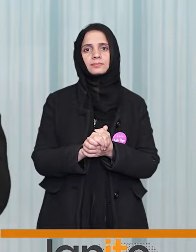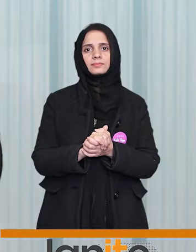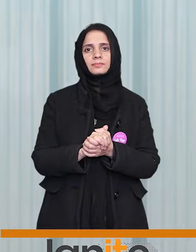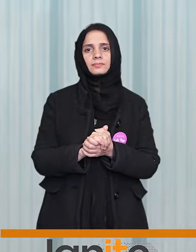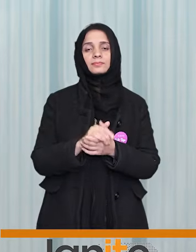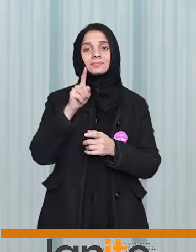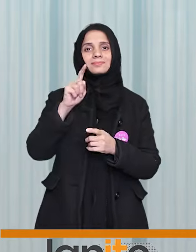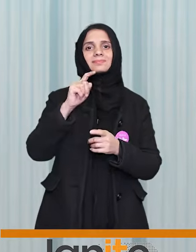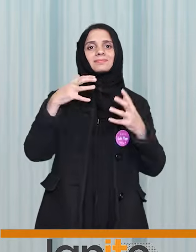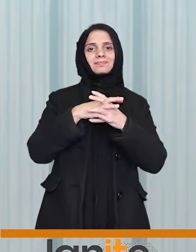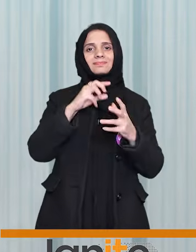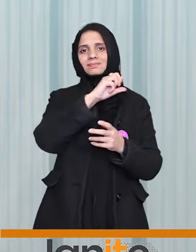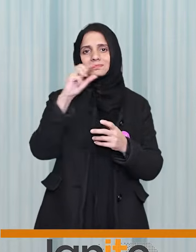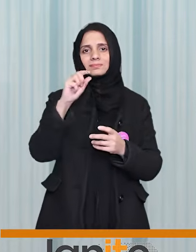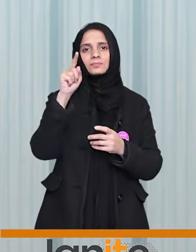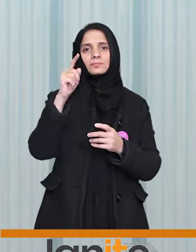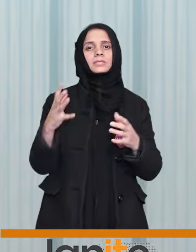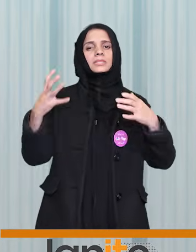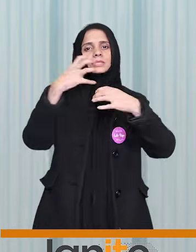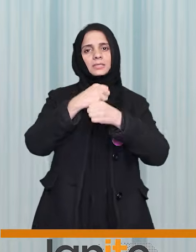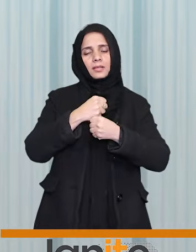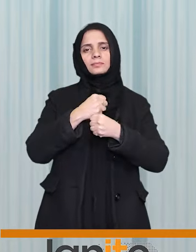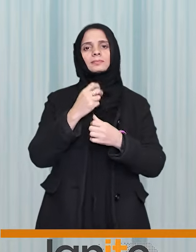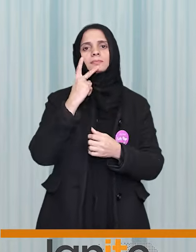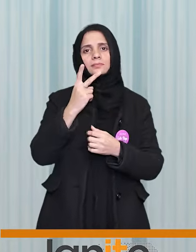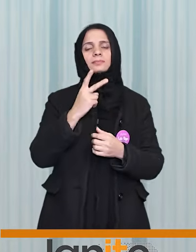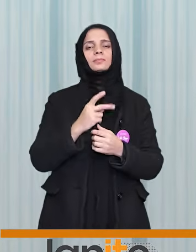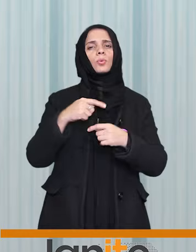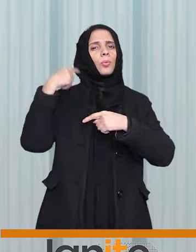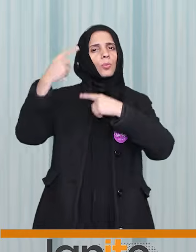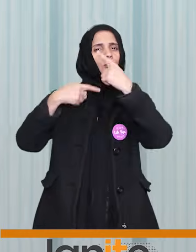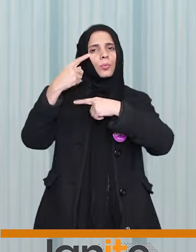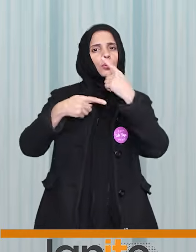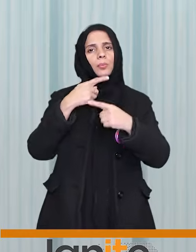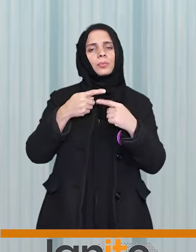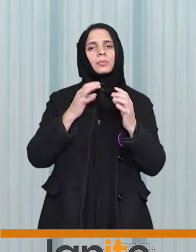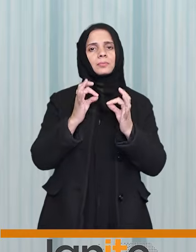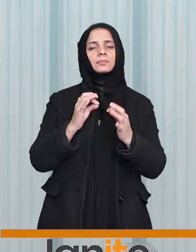This is the website which is considered as the forefather of all websites.